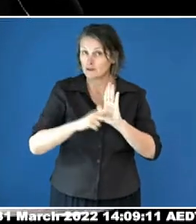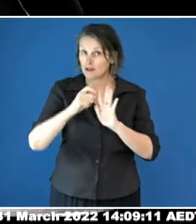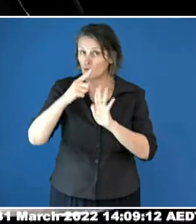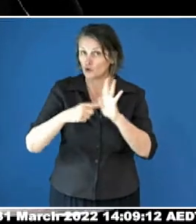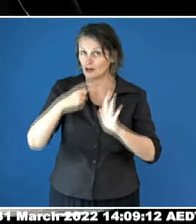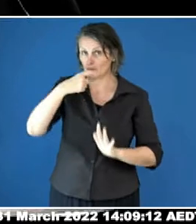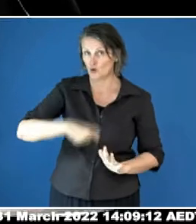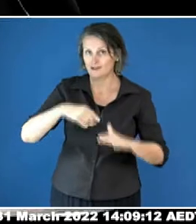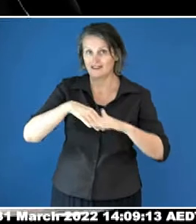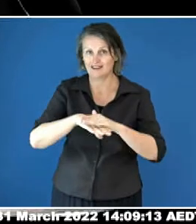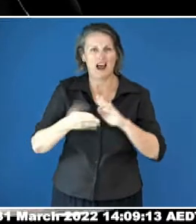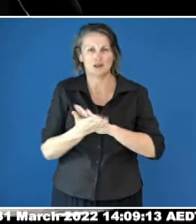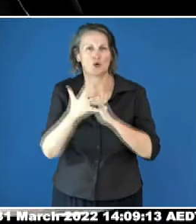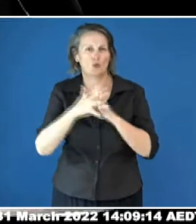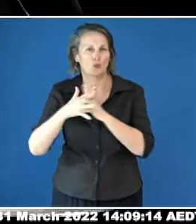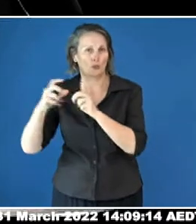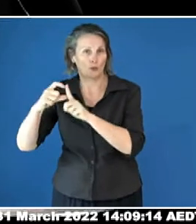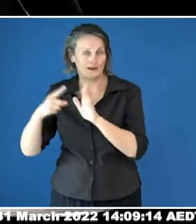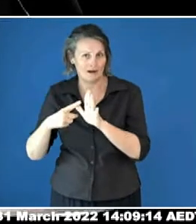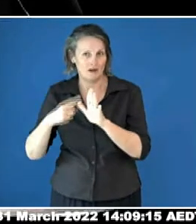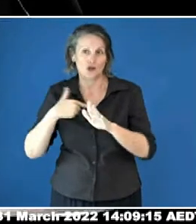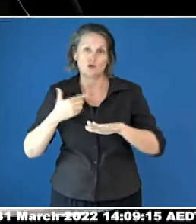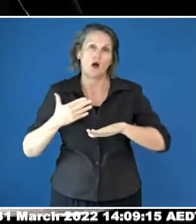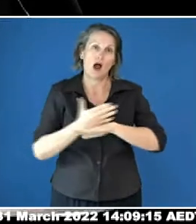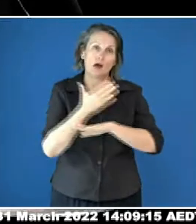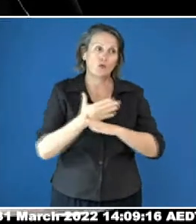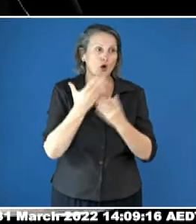So that means I work across both some of our projects that are targeted towards our